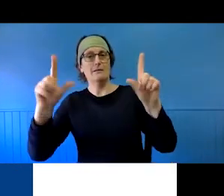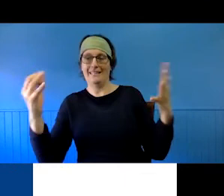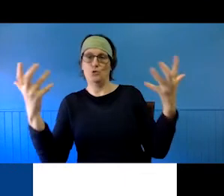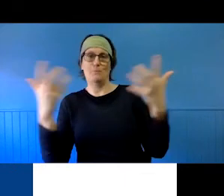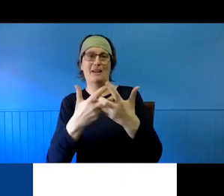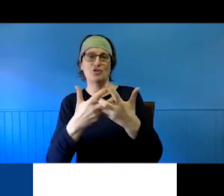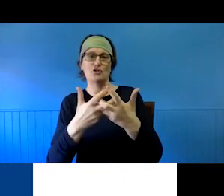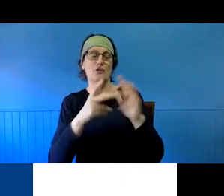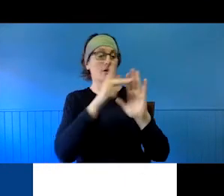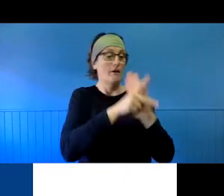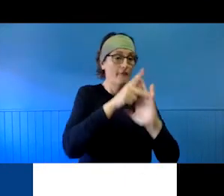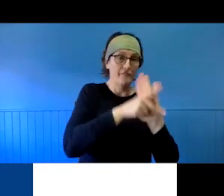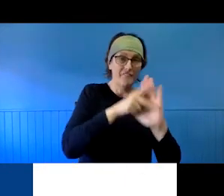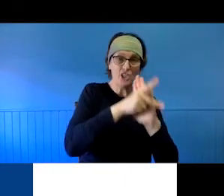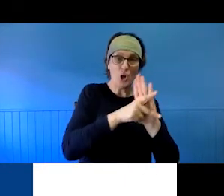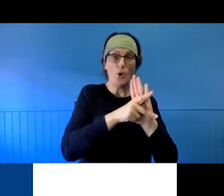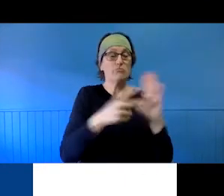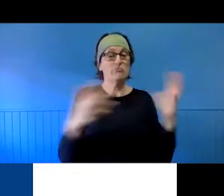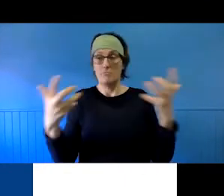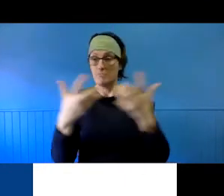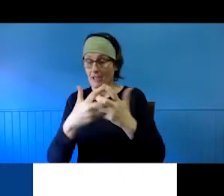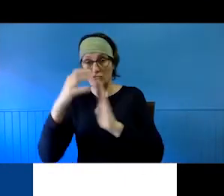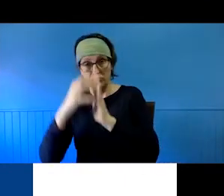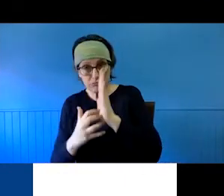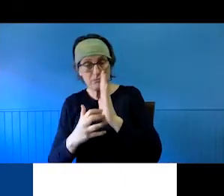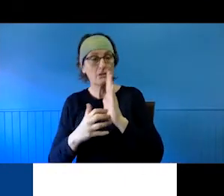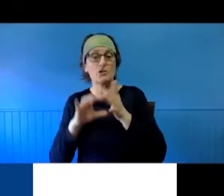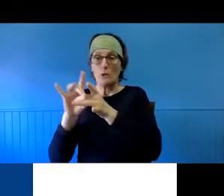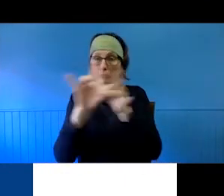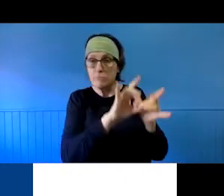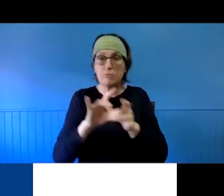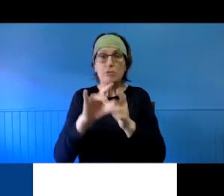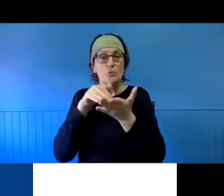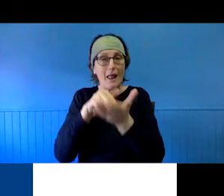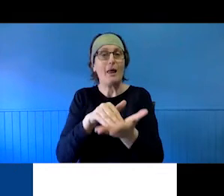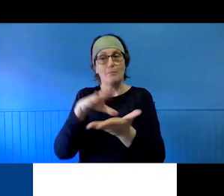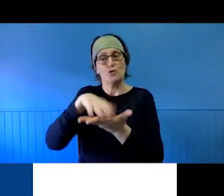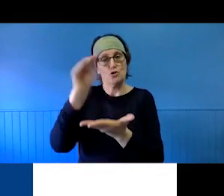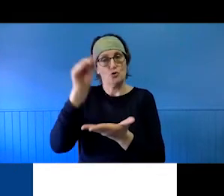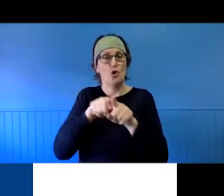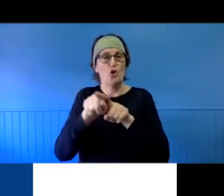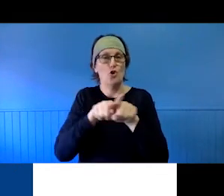your videos need to all come together and support and keep focussed on the content.